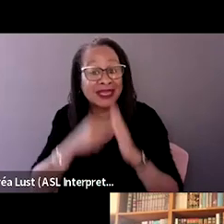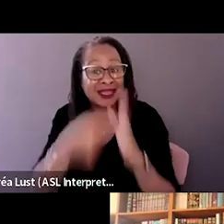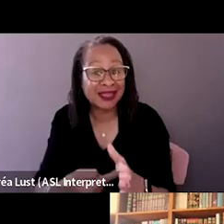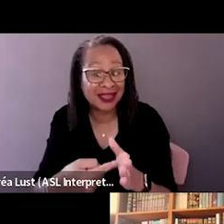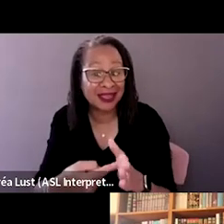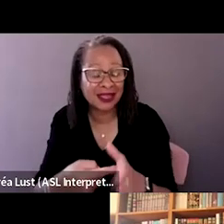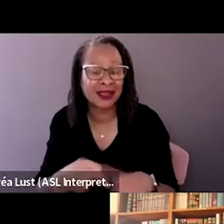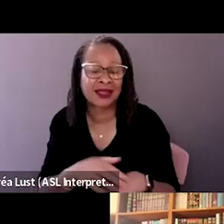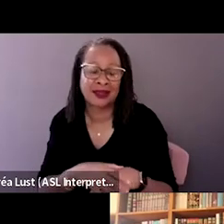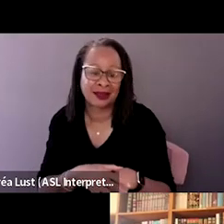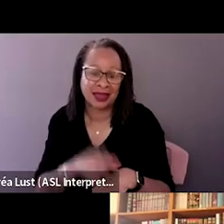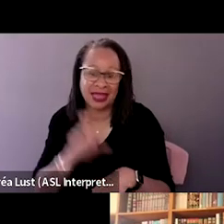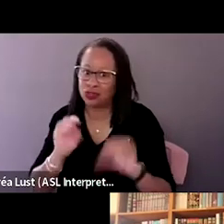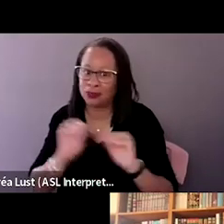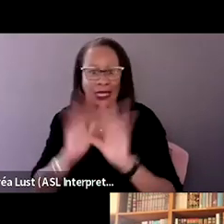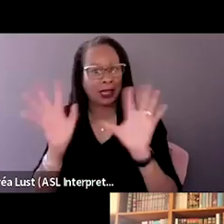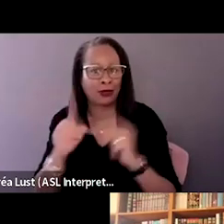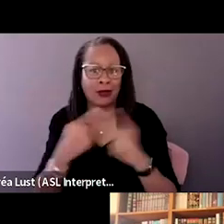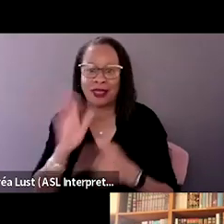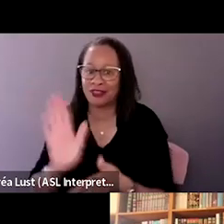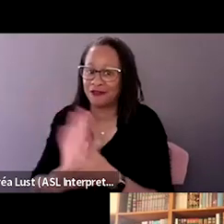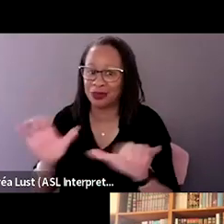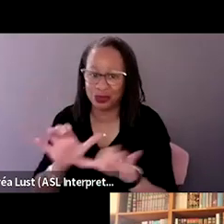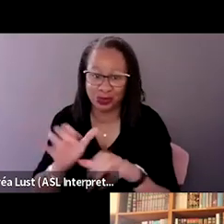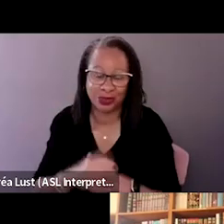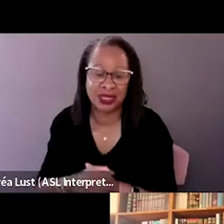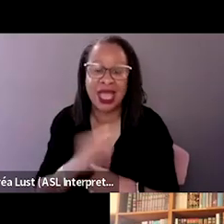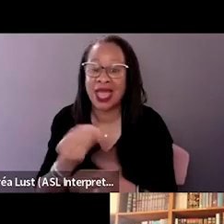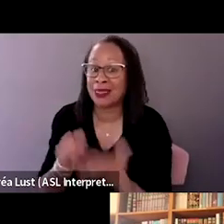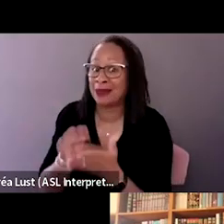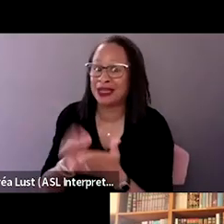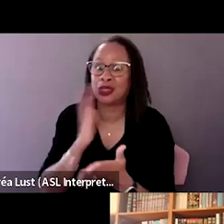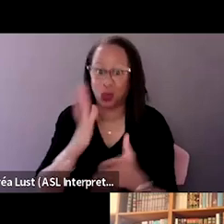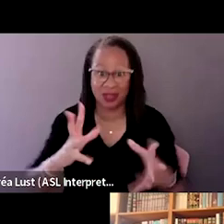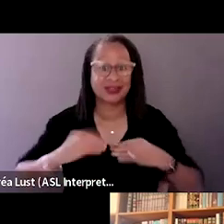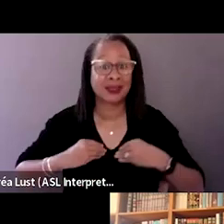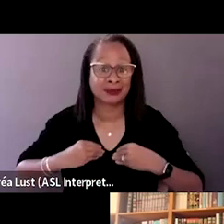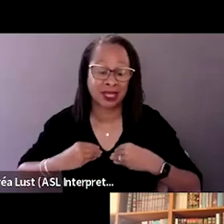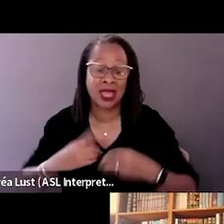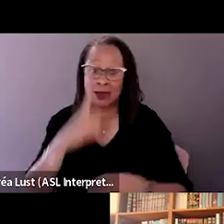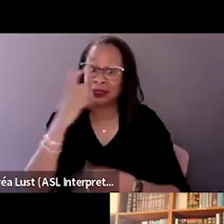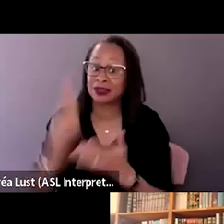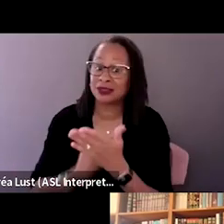And you have to be clear about the film you are doing and the money you are taking. Because sometimes you are taking the money